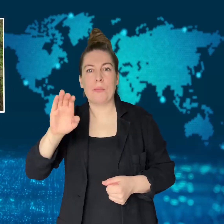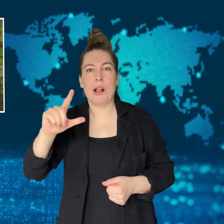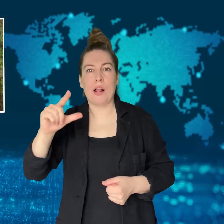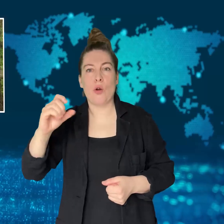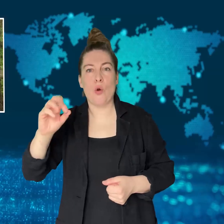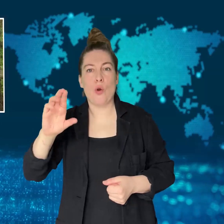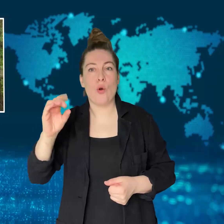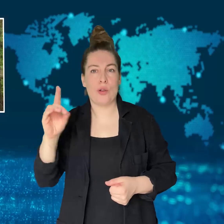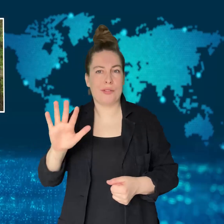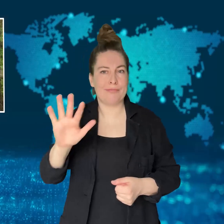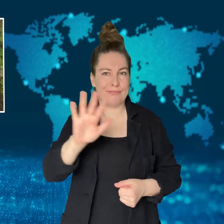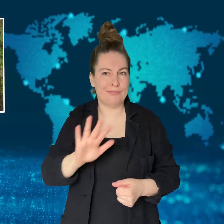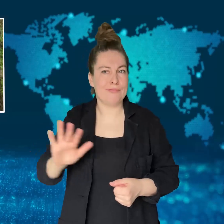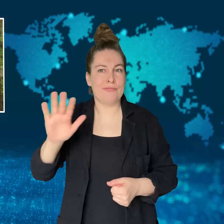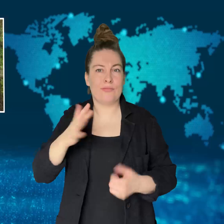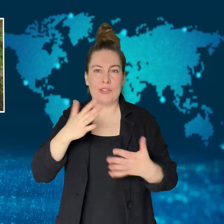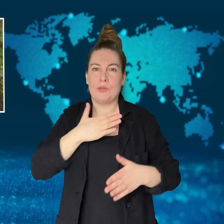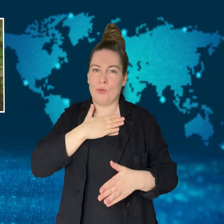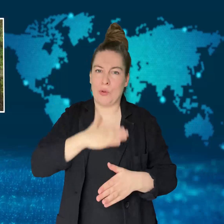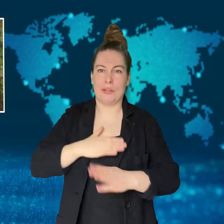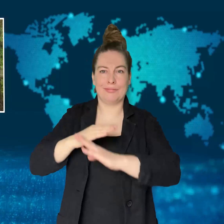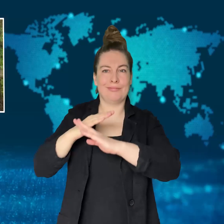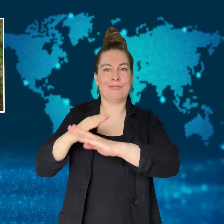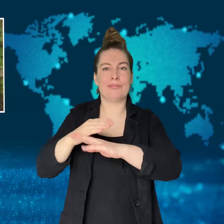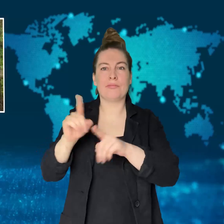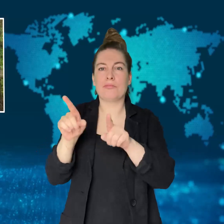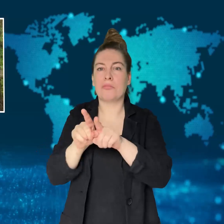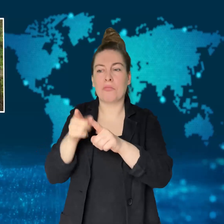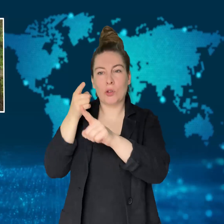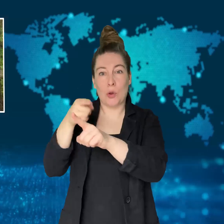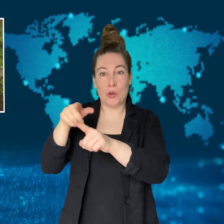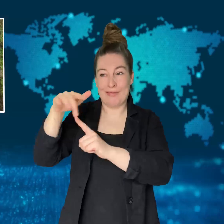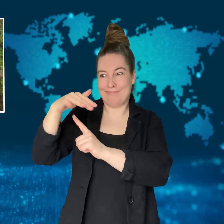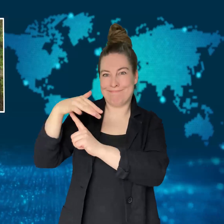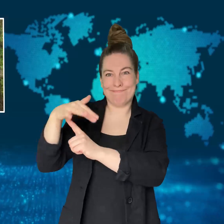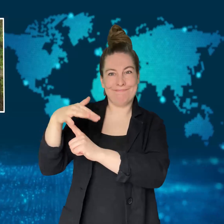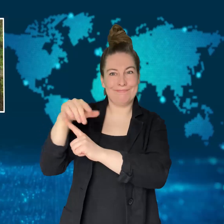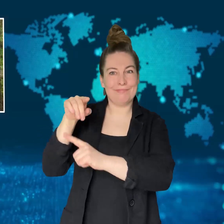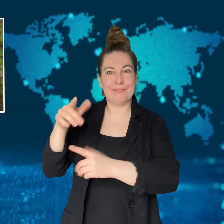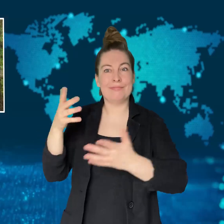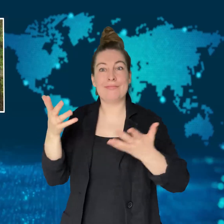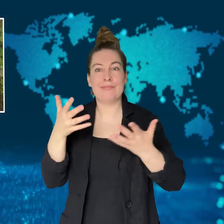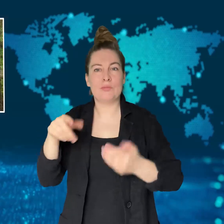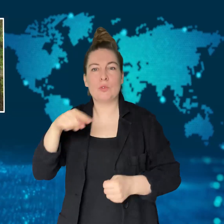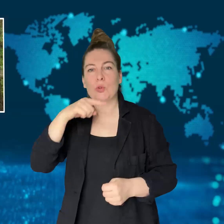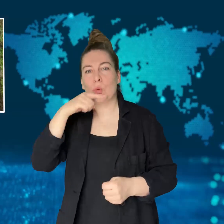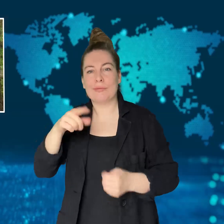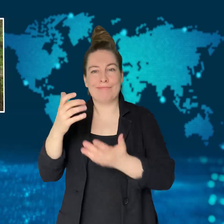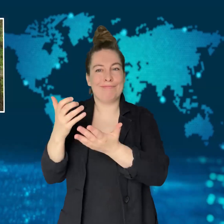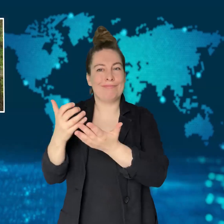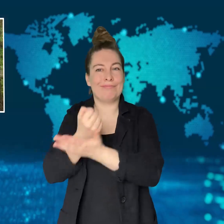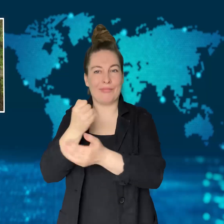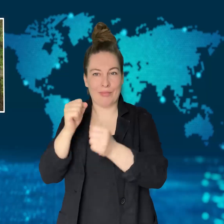region, saying the strikes took place at a "jumping-off point"